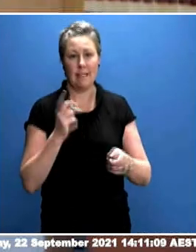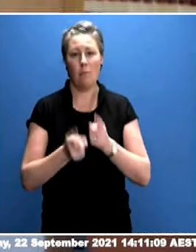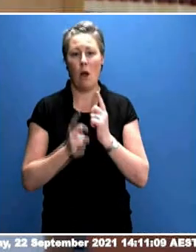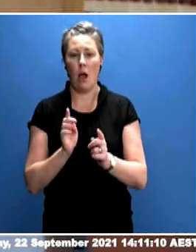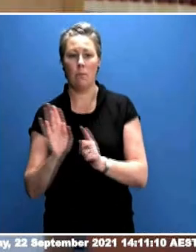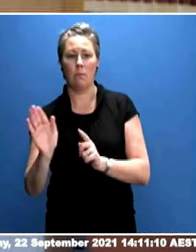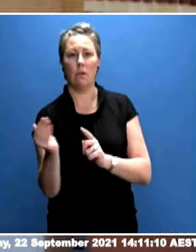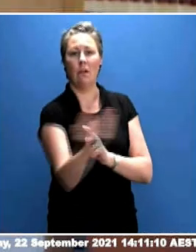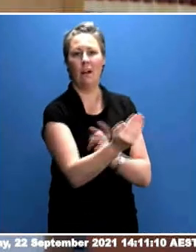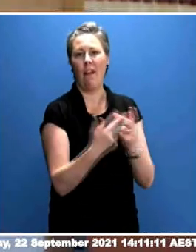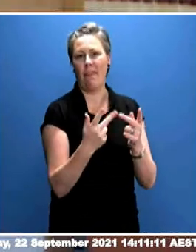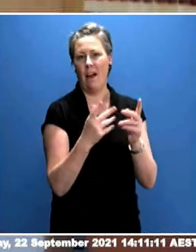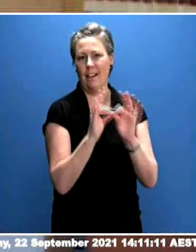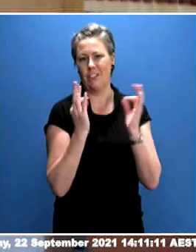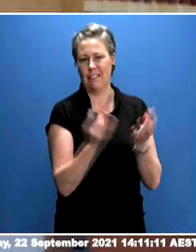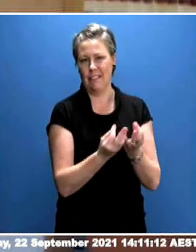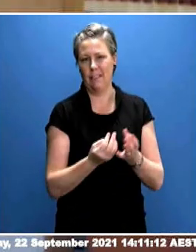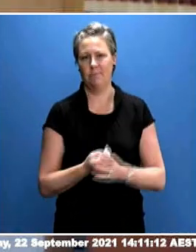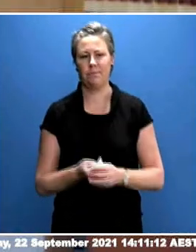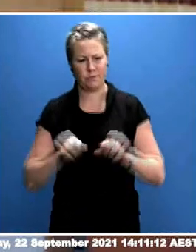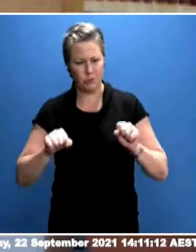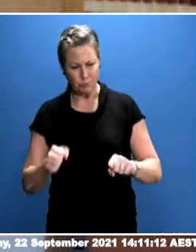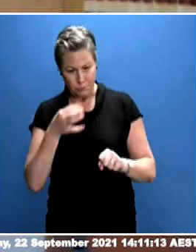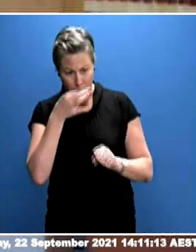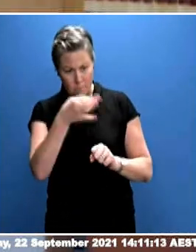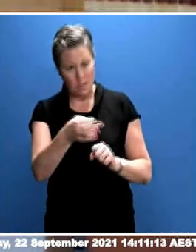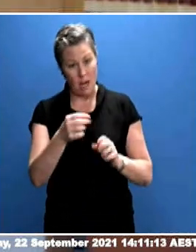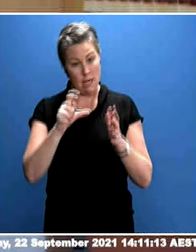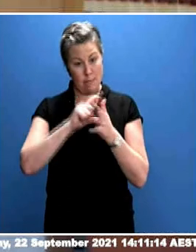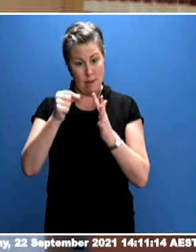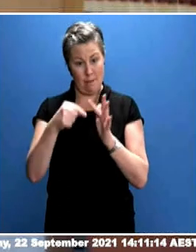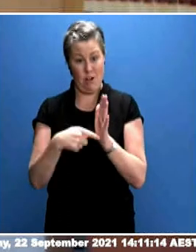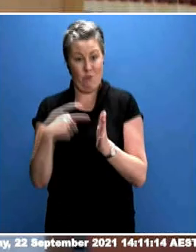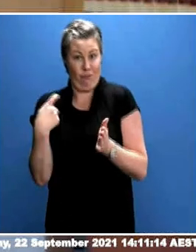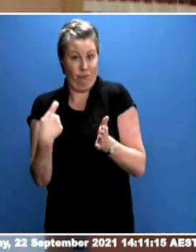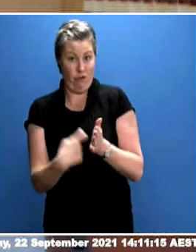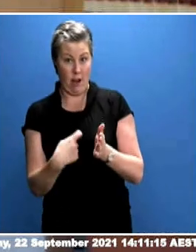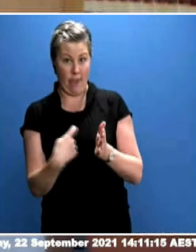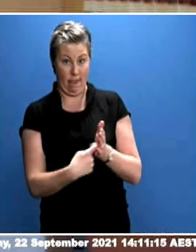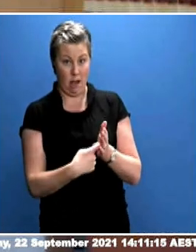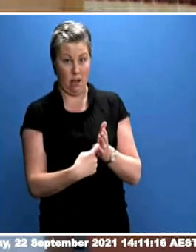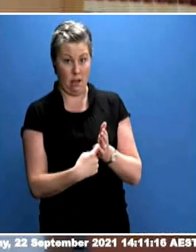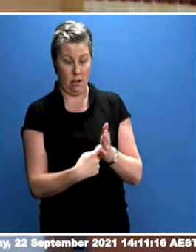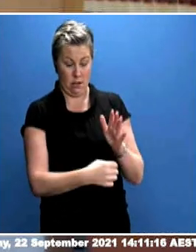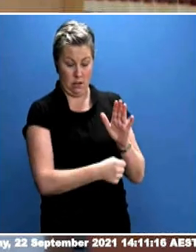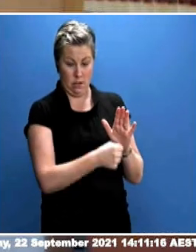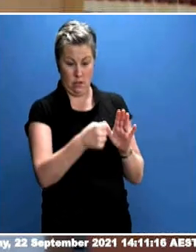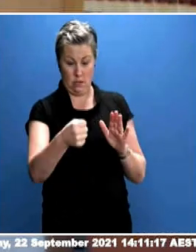Is the Department's general preference for a child who is in care